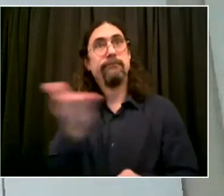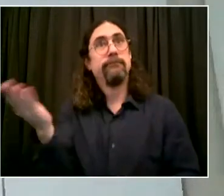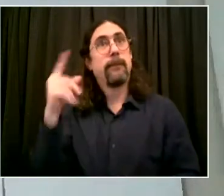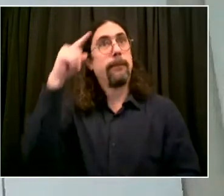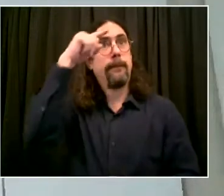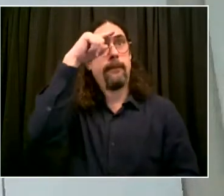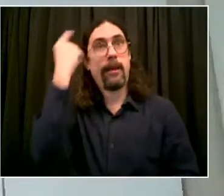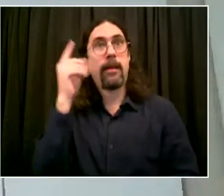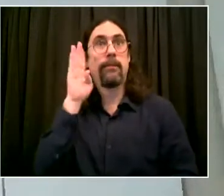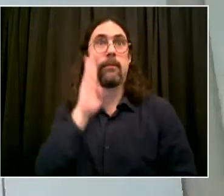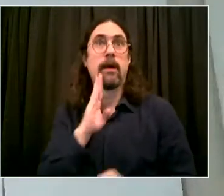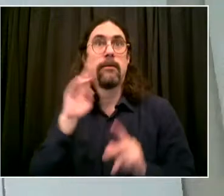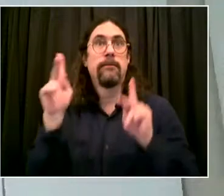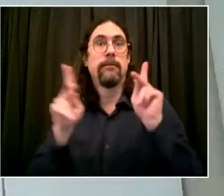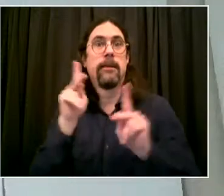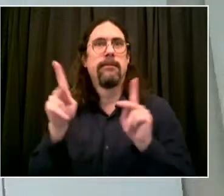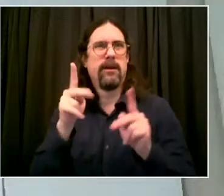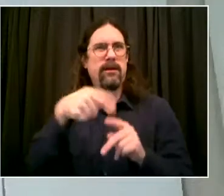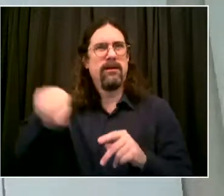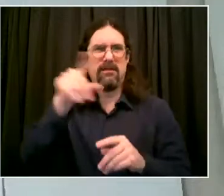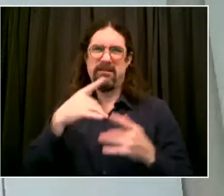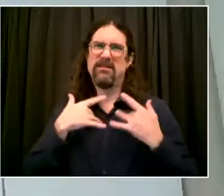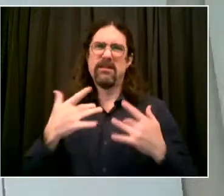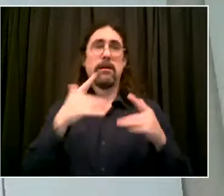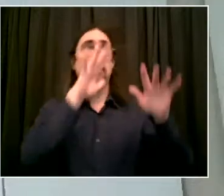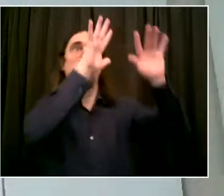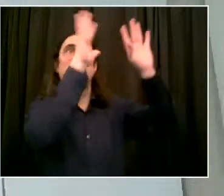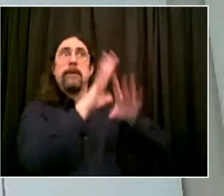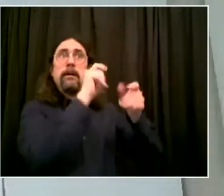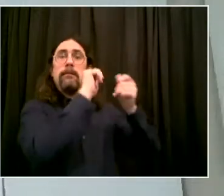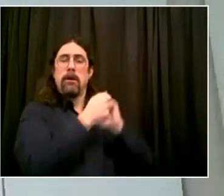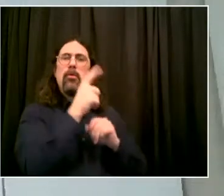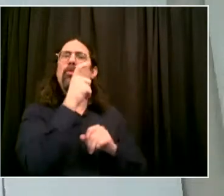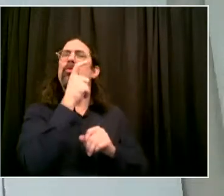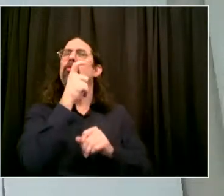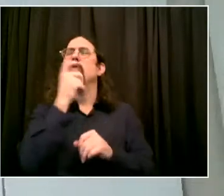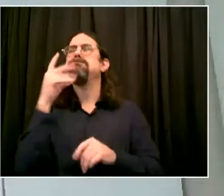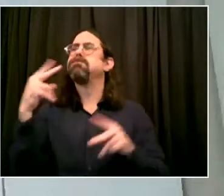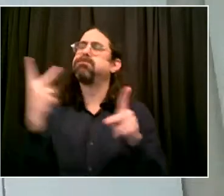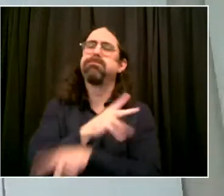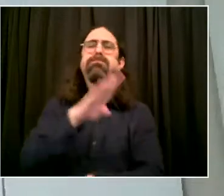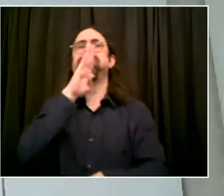THOUGH CLIMATE CHANGE IS GOING TO HIT US ALL HARD, BLACK AND BROWN COMMUNITIES, AS USUAL ARE MOST EFFECTIVE.